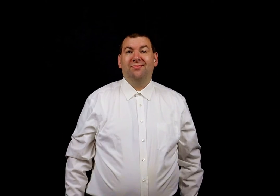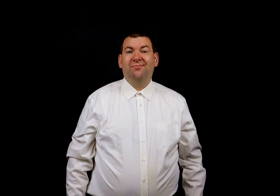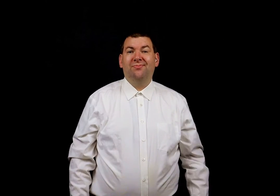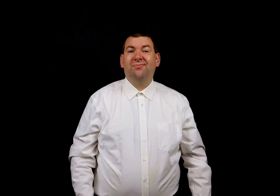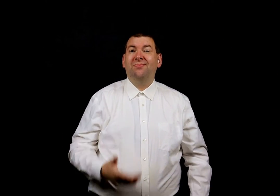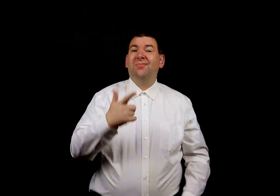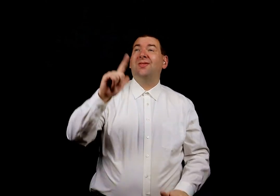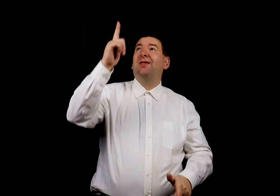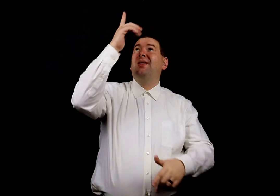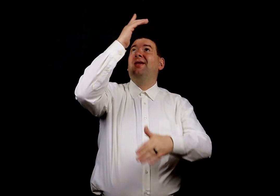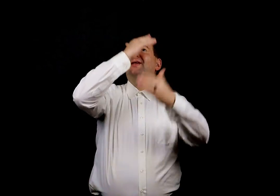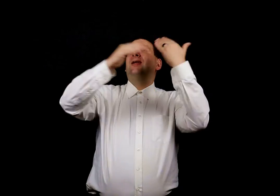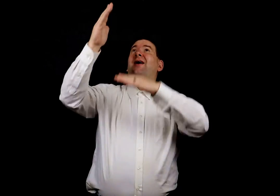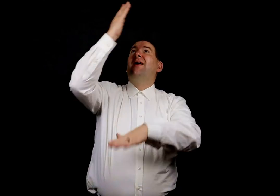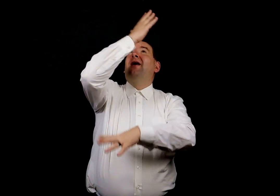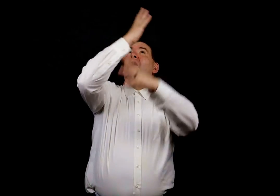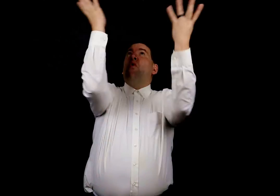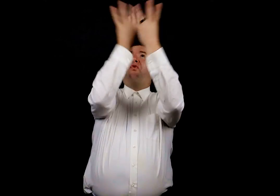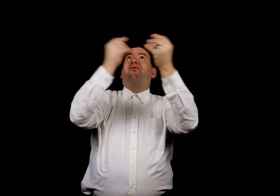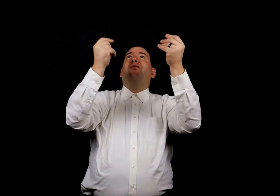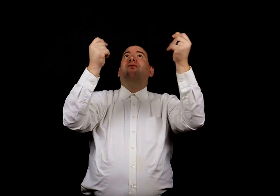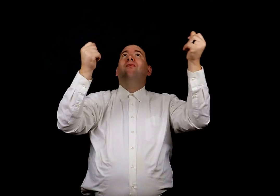Let the sky fall